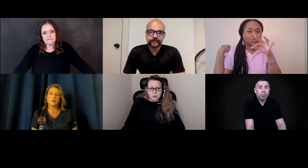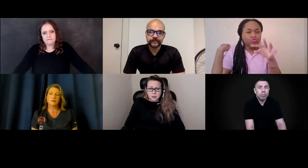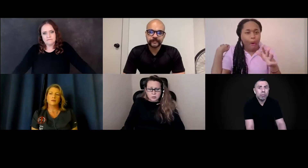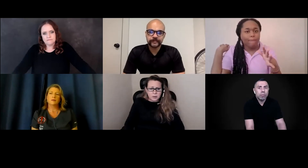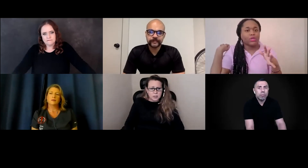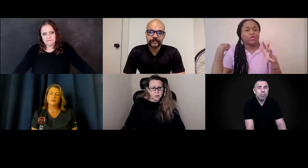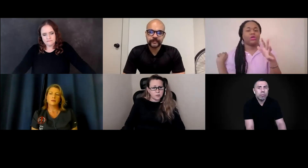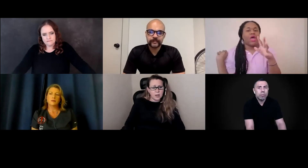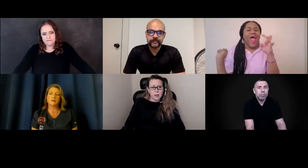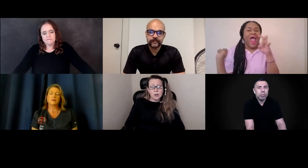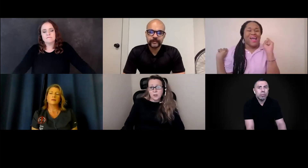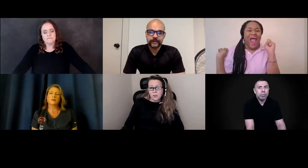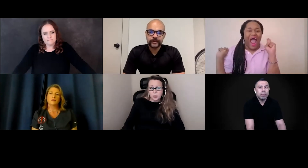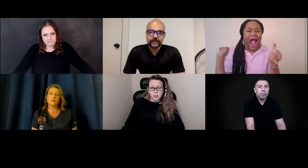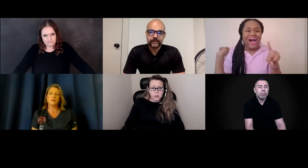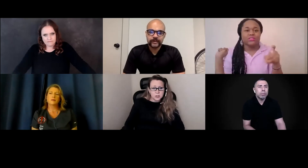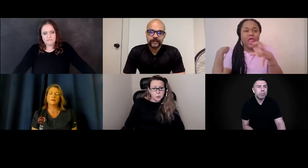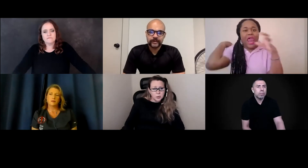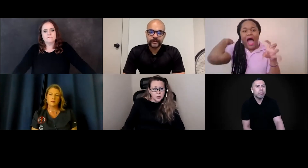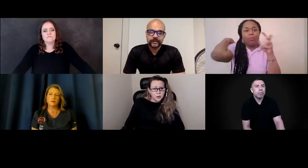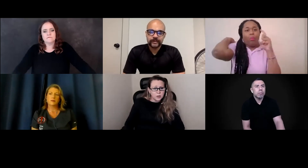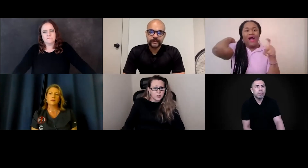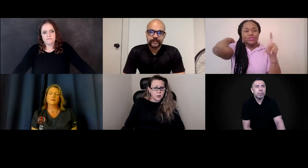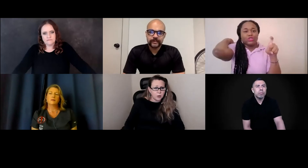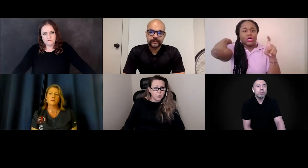the student, make sure that if they have a preferred interpreter that they're used.